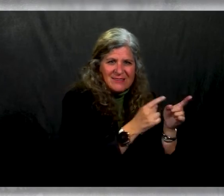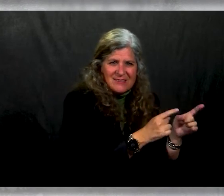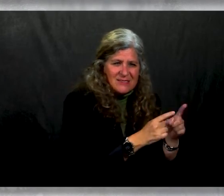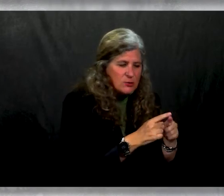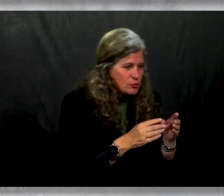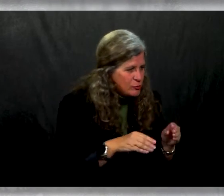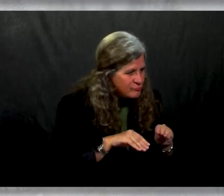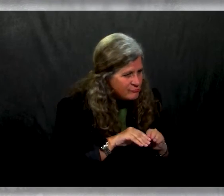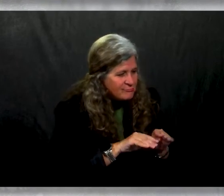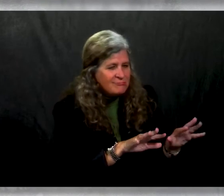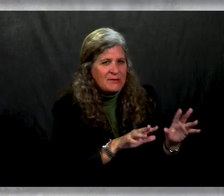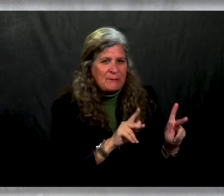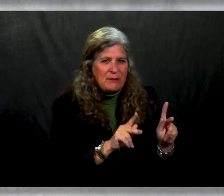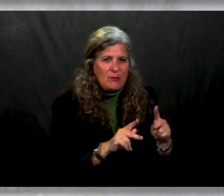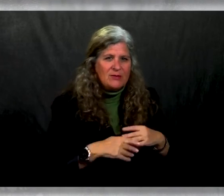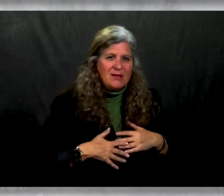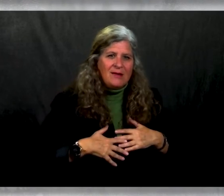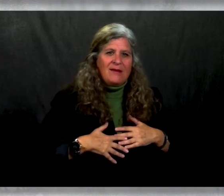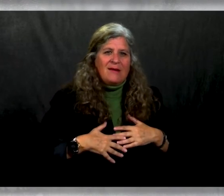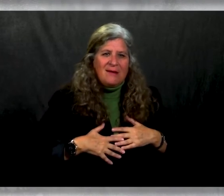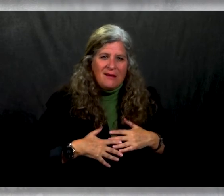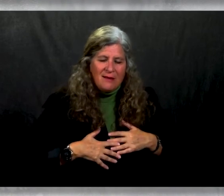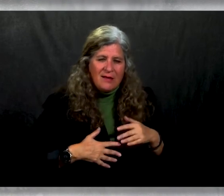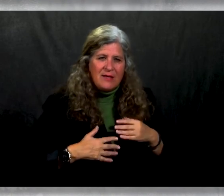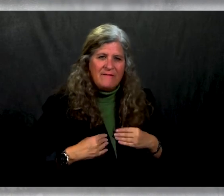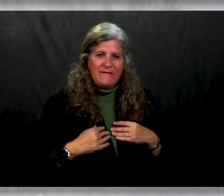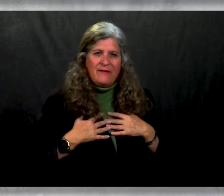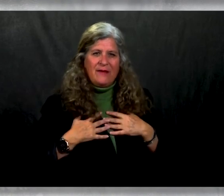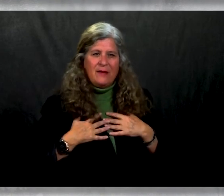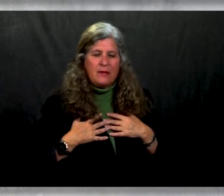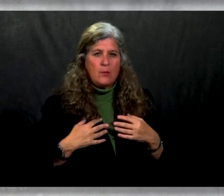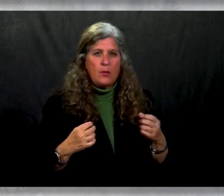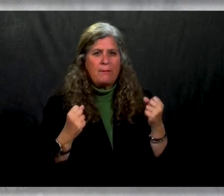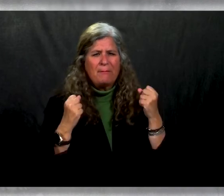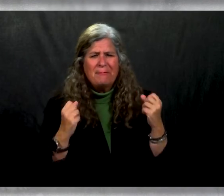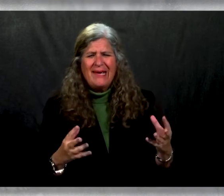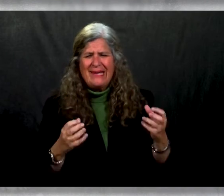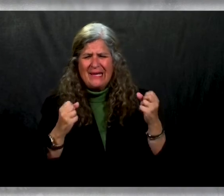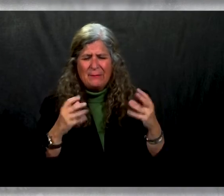to keep people's spirits up. Of course, there were many underground newspapers